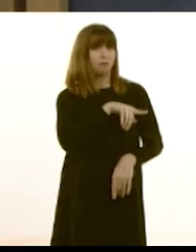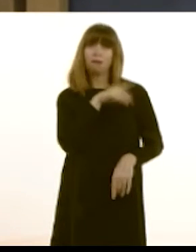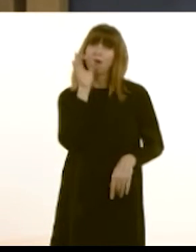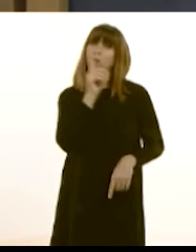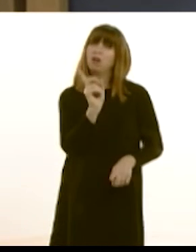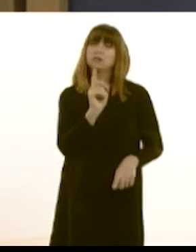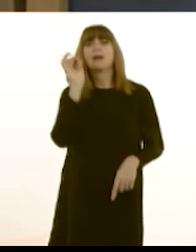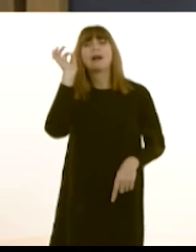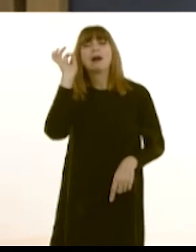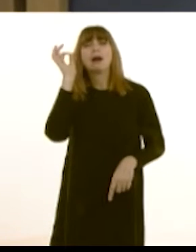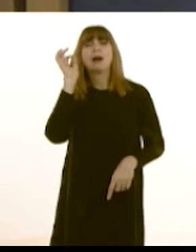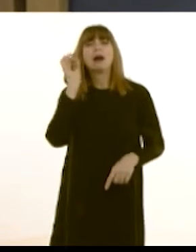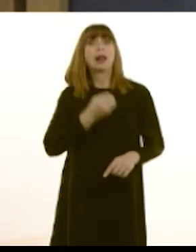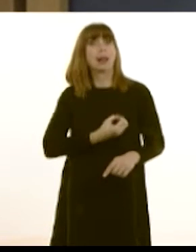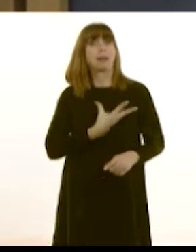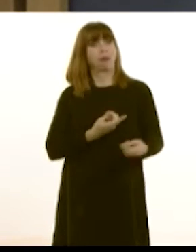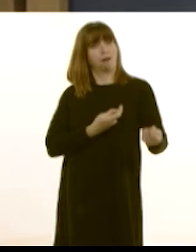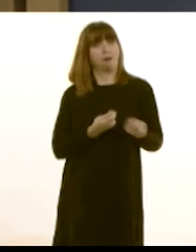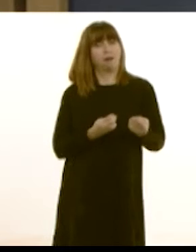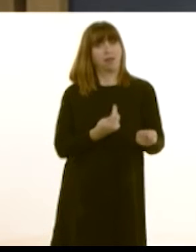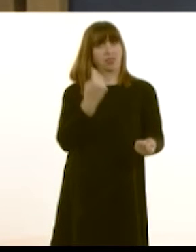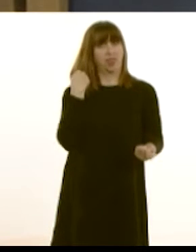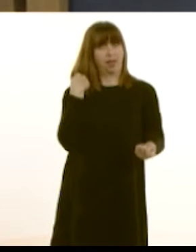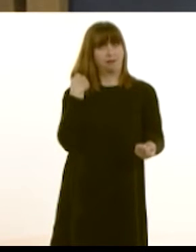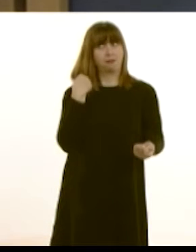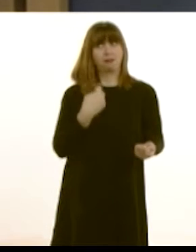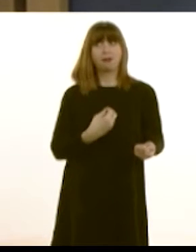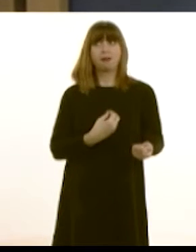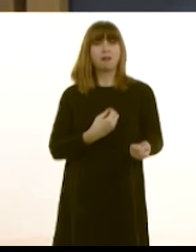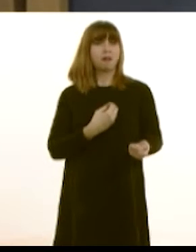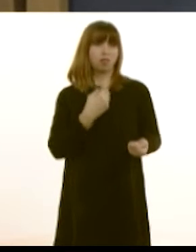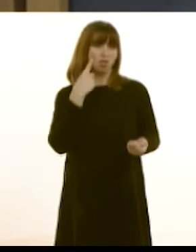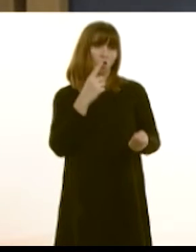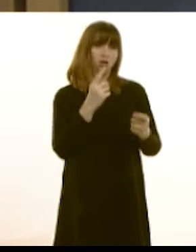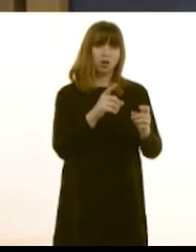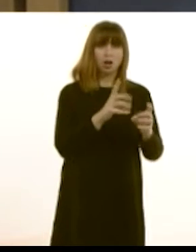Gaerfyrddin 12 mis yn Ùl, pan roedd y cyngor, o dan arweinyddiaeth y Blaid Lafur bryd hynny,